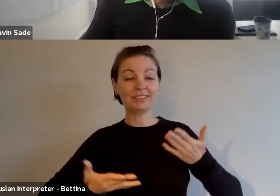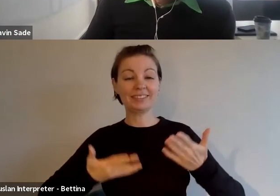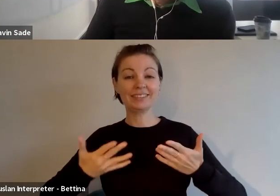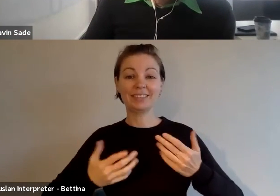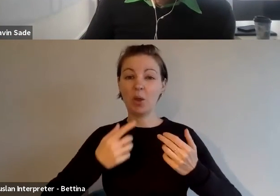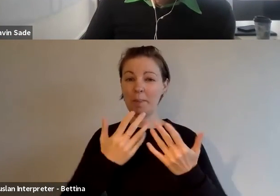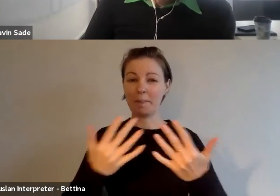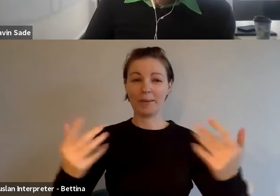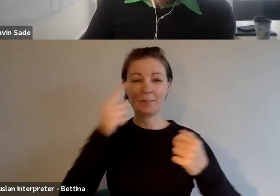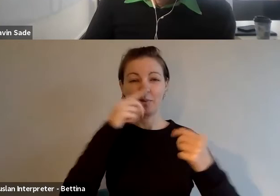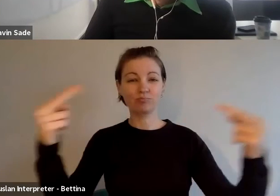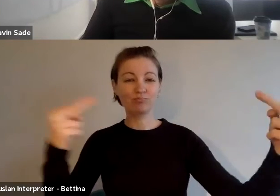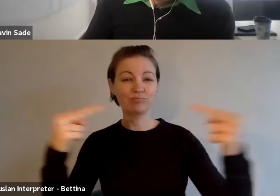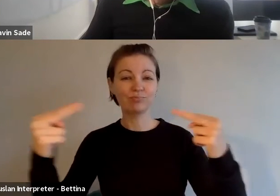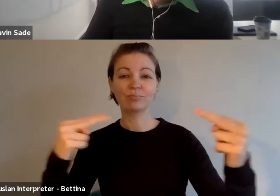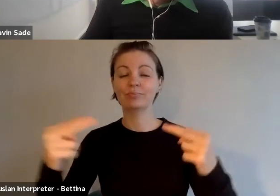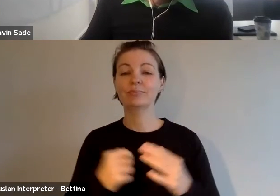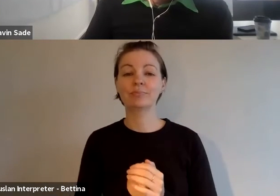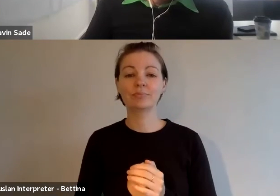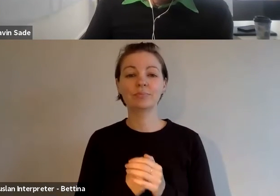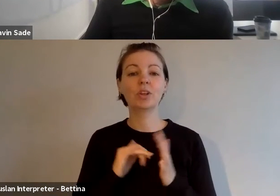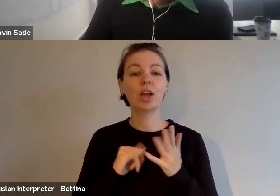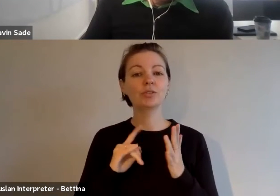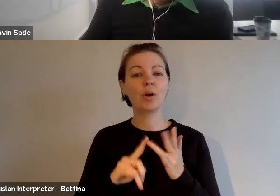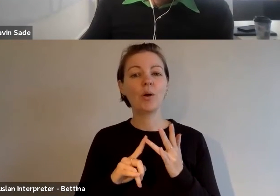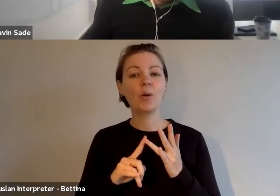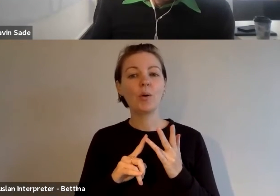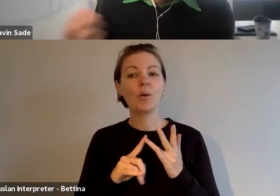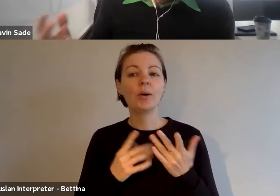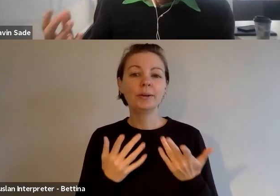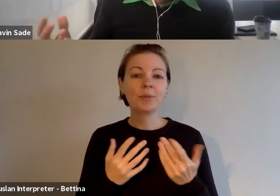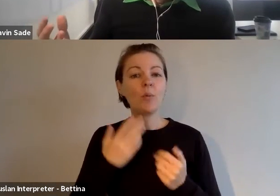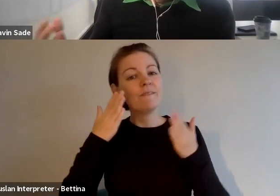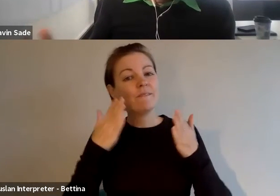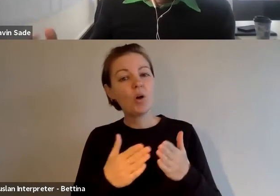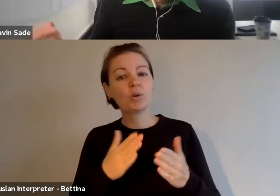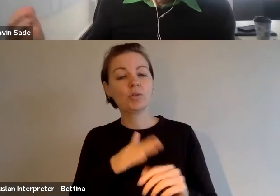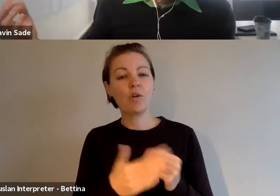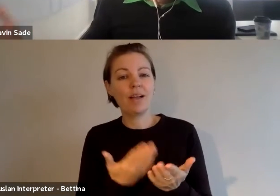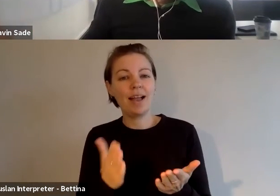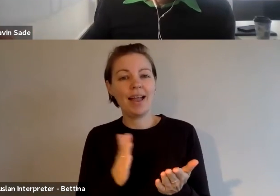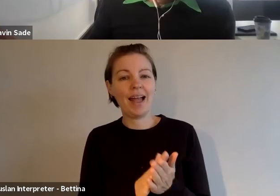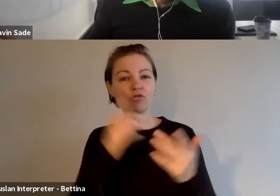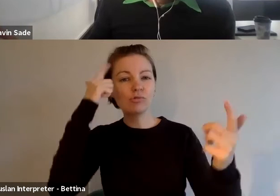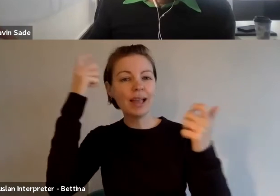So we tried to focus on ways that creative artists and people in the creative industries